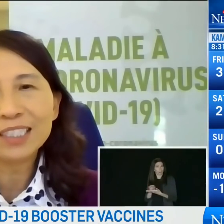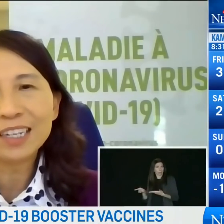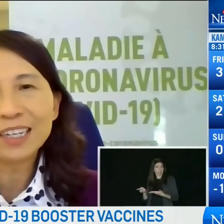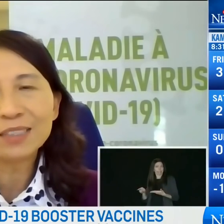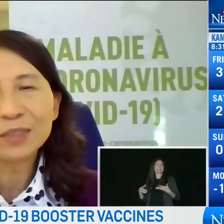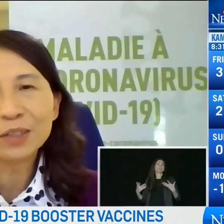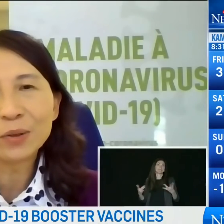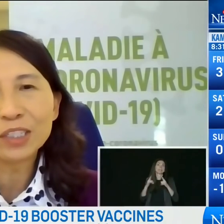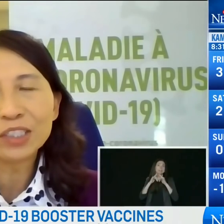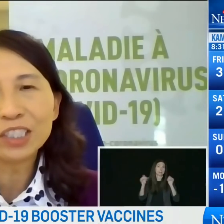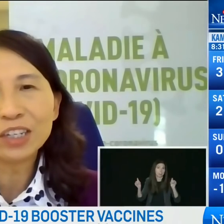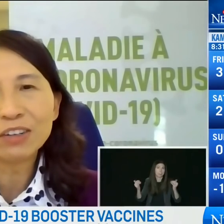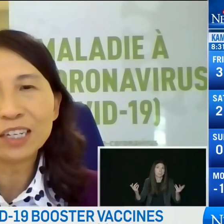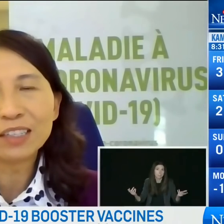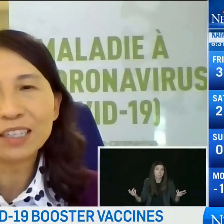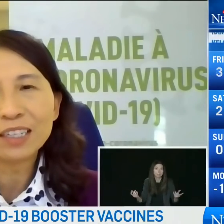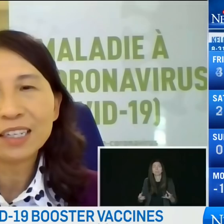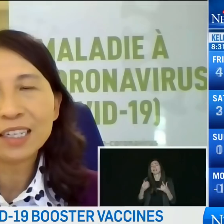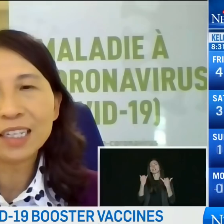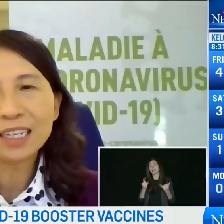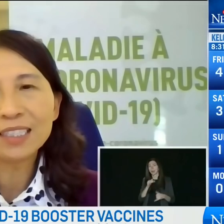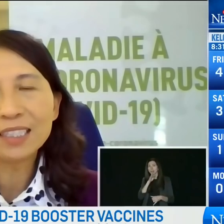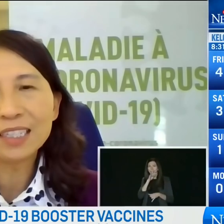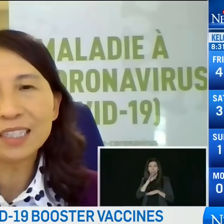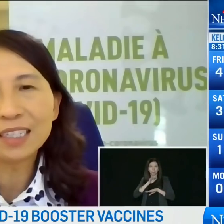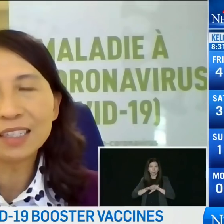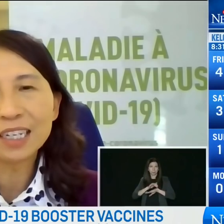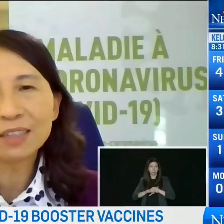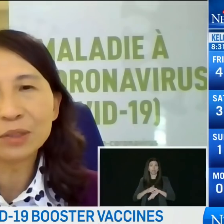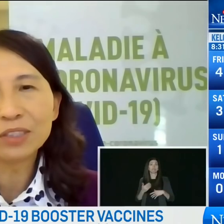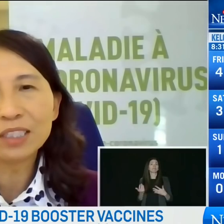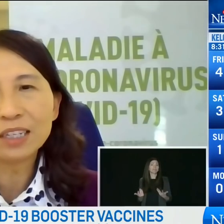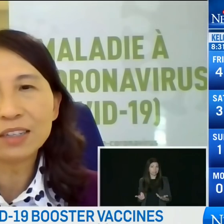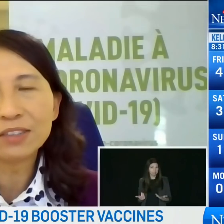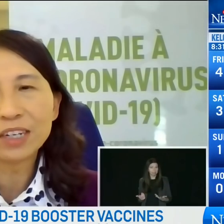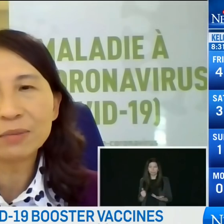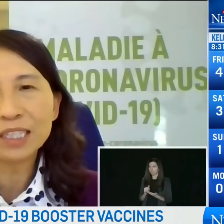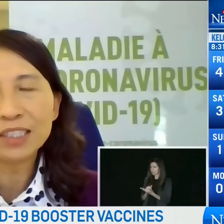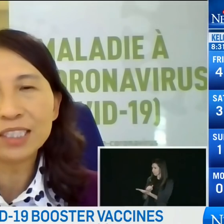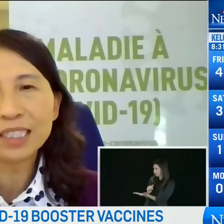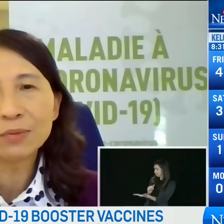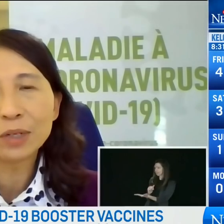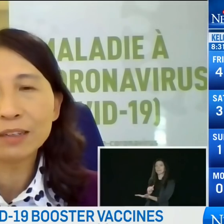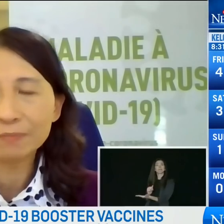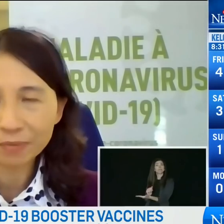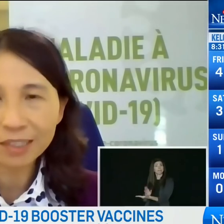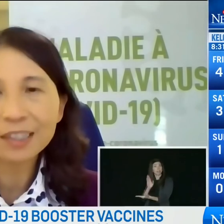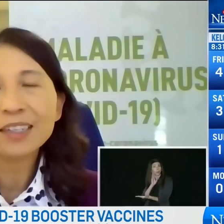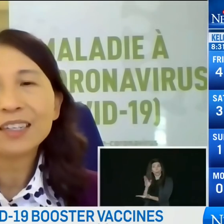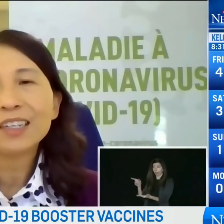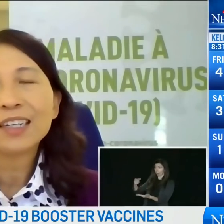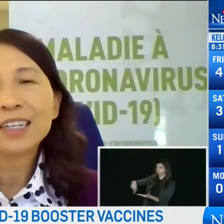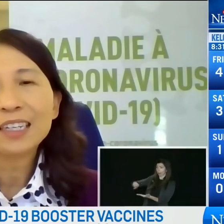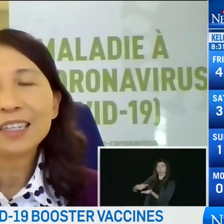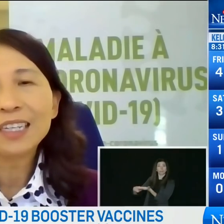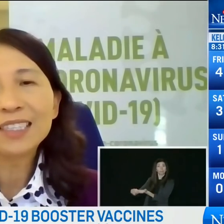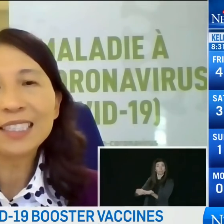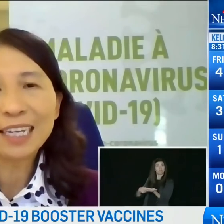IT'S HAPPENING THIS WEEK. SO IT WAS VERY TIMELY WHEN THE MINISTER ASKED ME THE QUESTION,